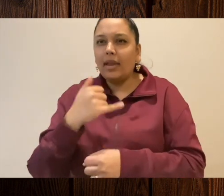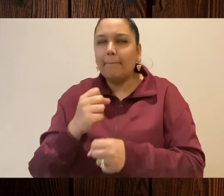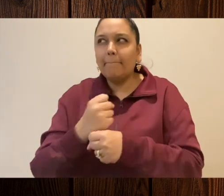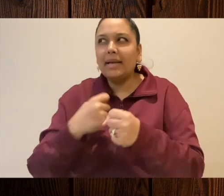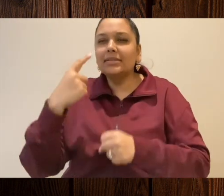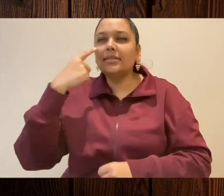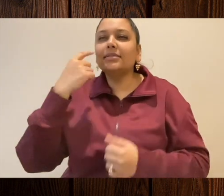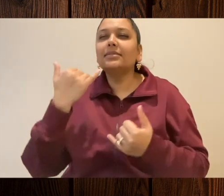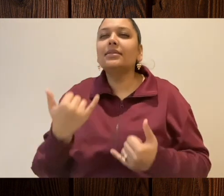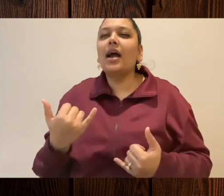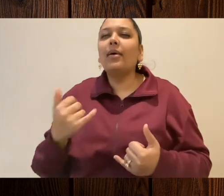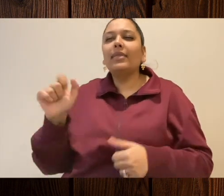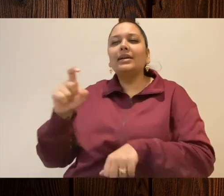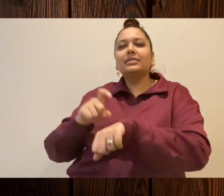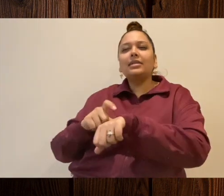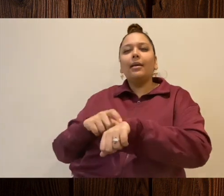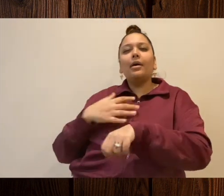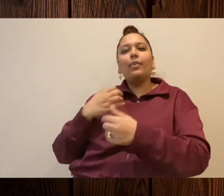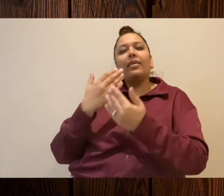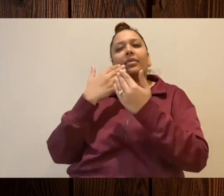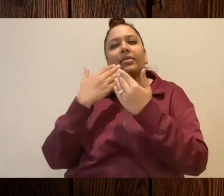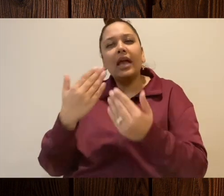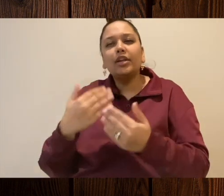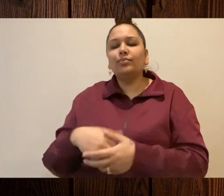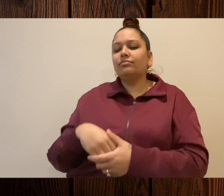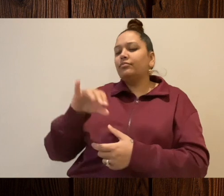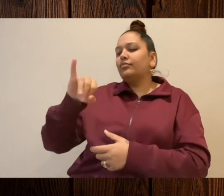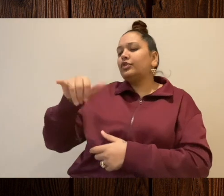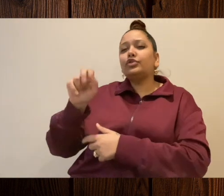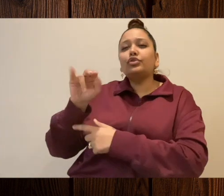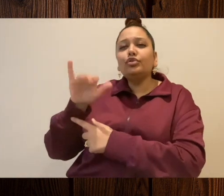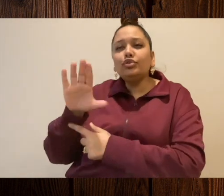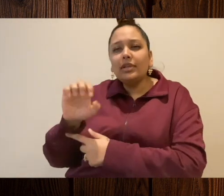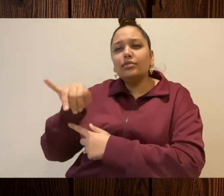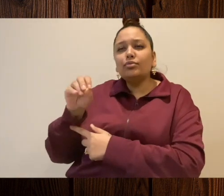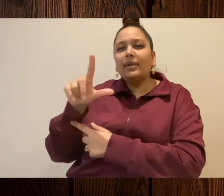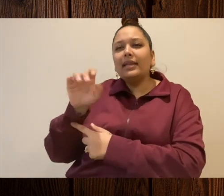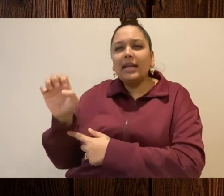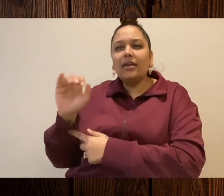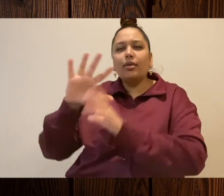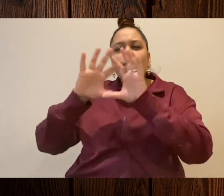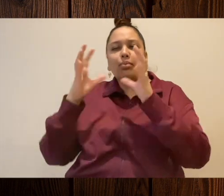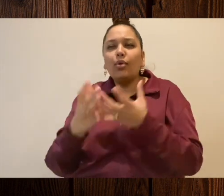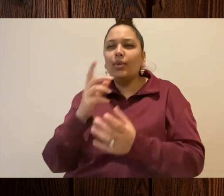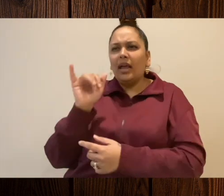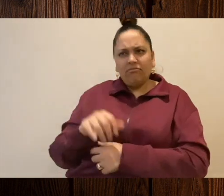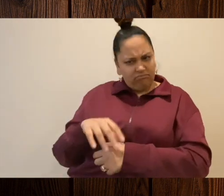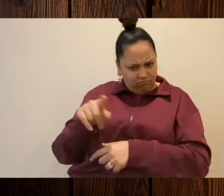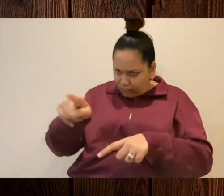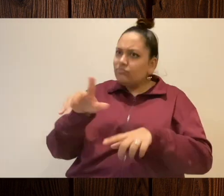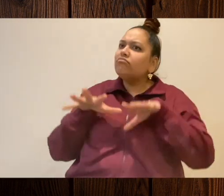more of us to decide what Folk even is. It can't be just a few